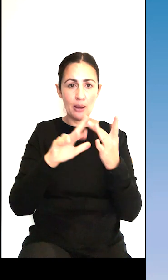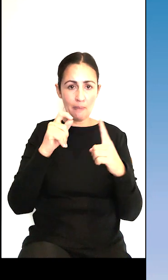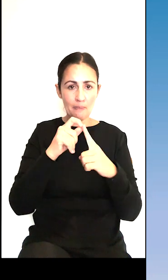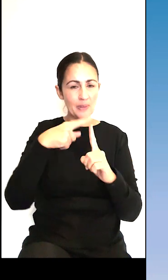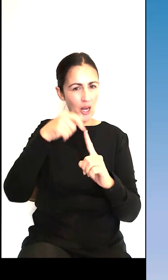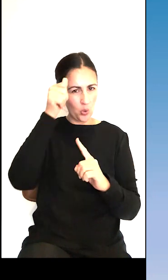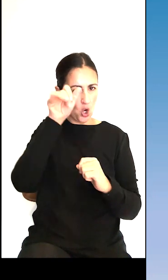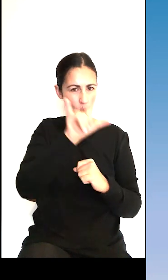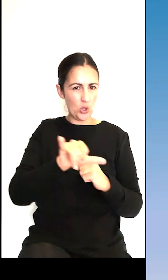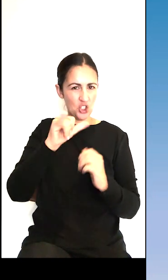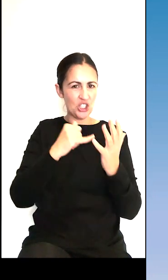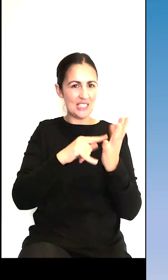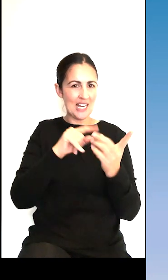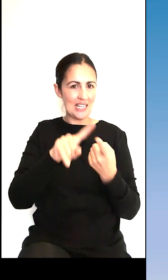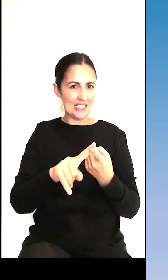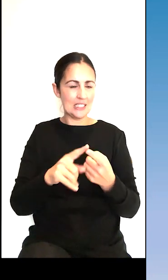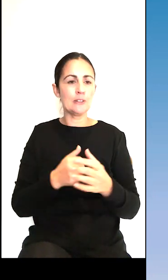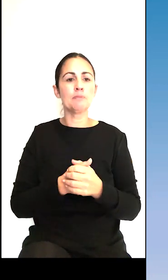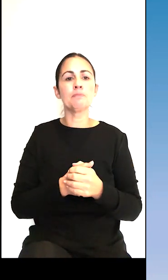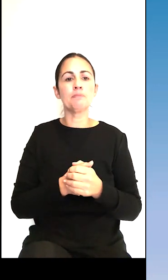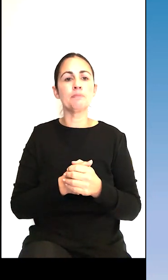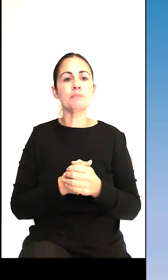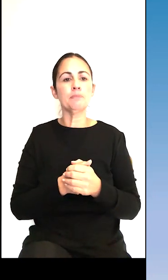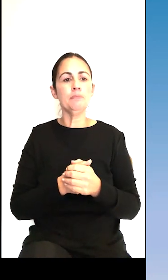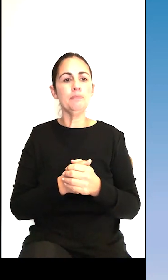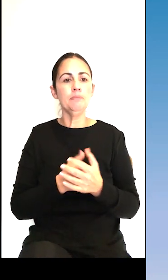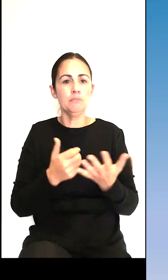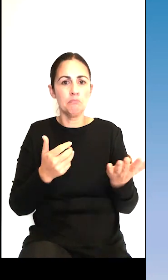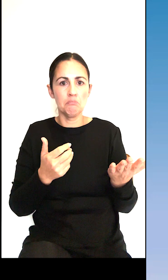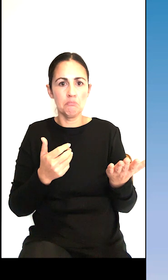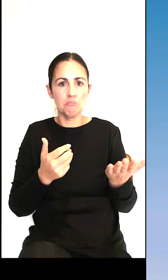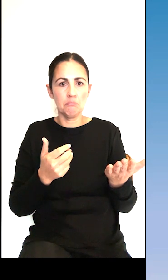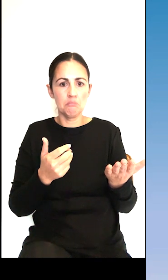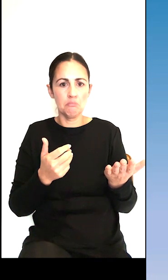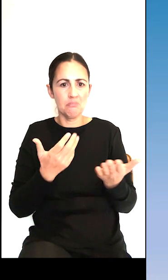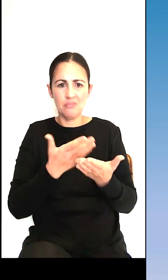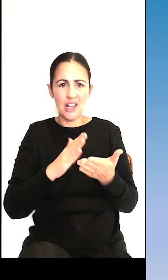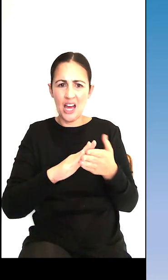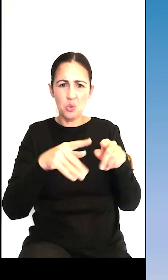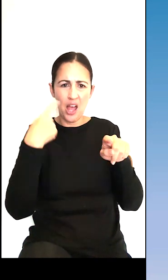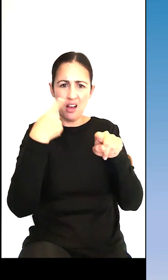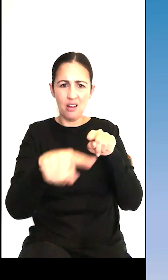Right, and how how can you give someone the authorisation to access My Health Record documents?